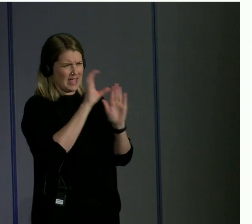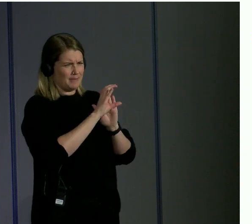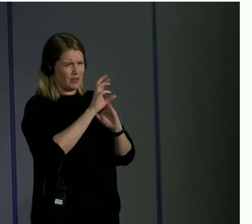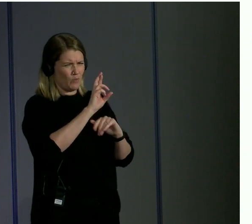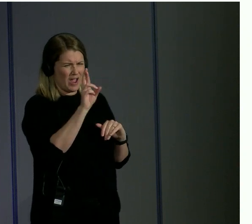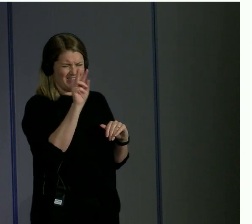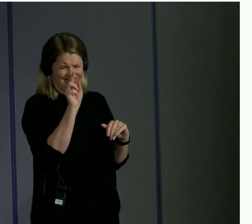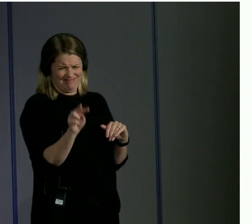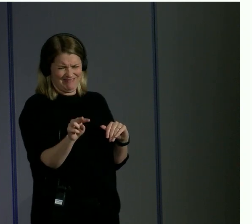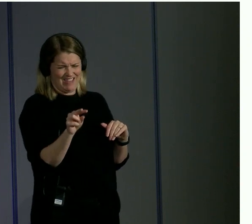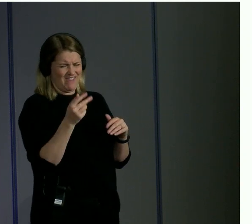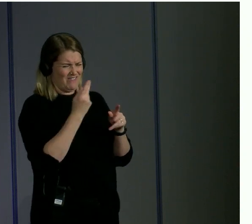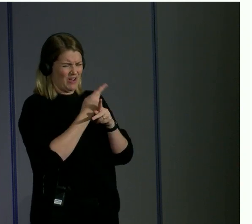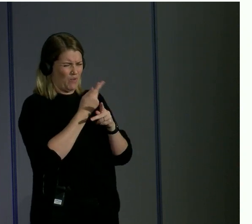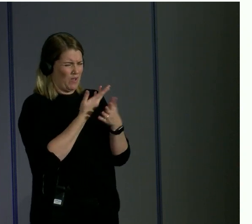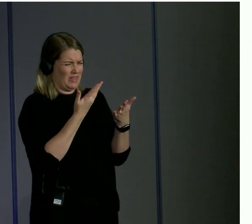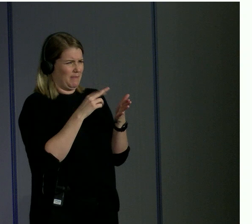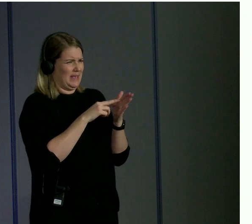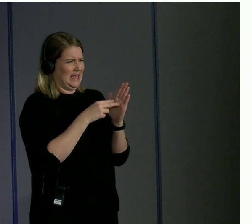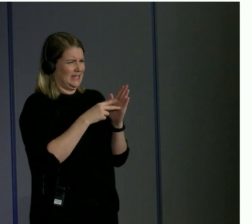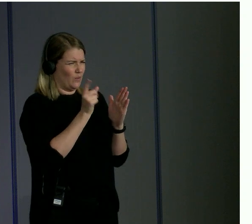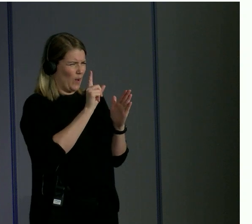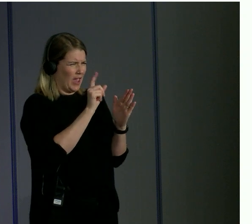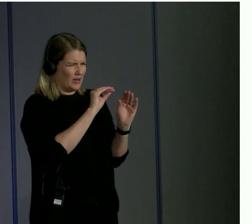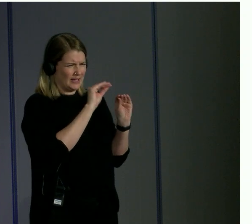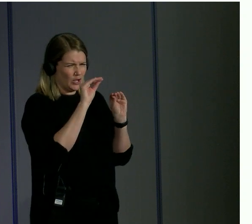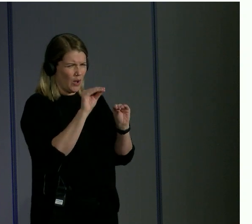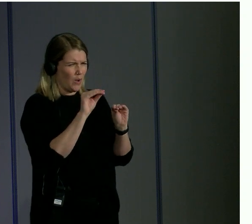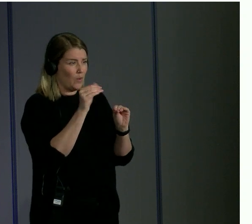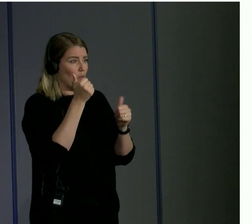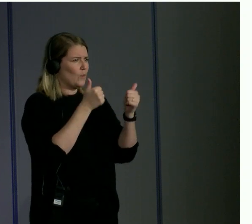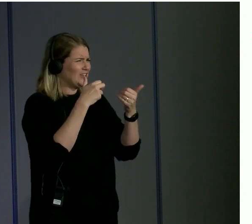figure out which ones they are. Where does it go? Which ticket am I buying?